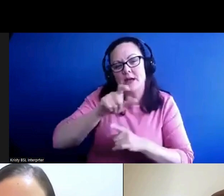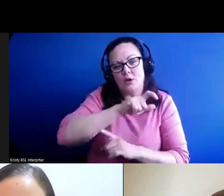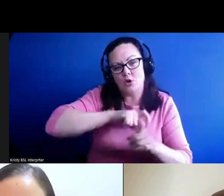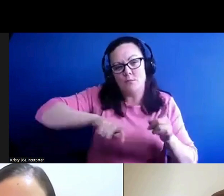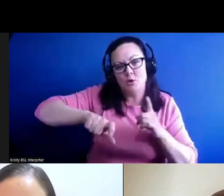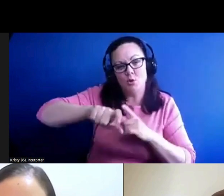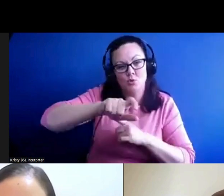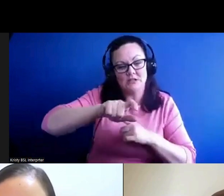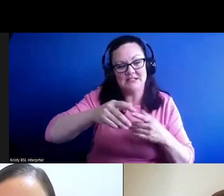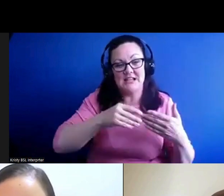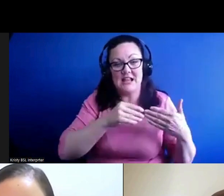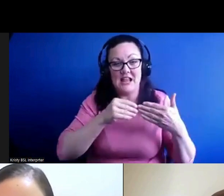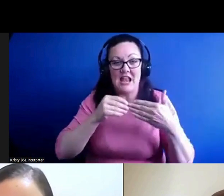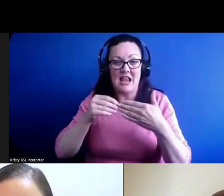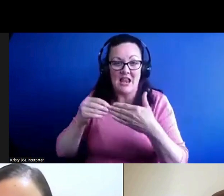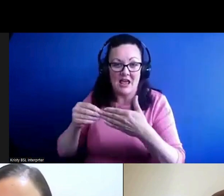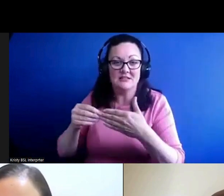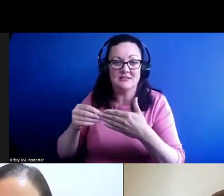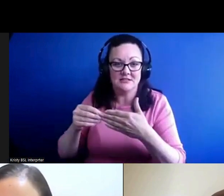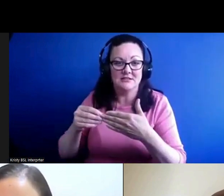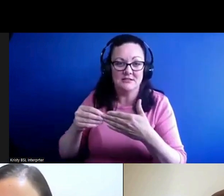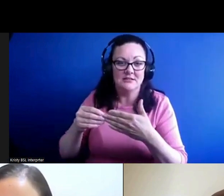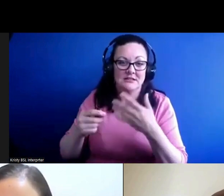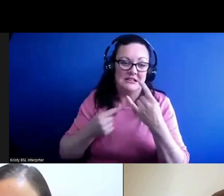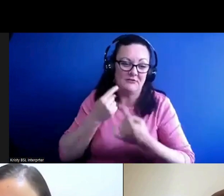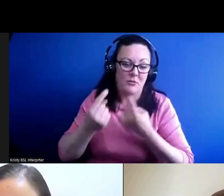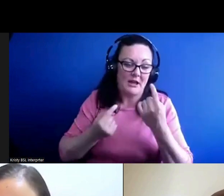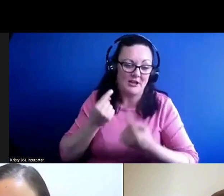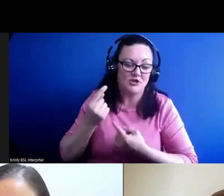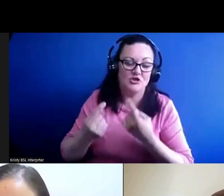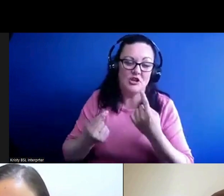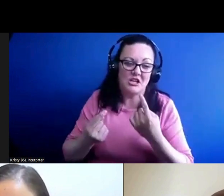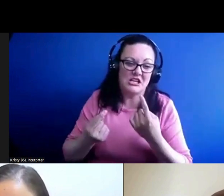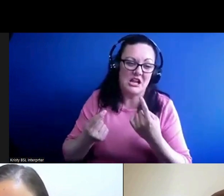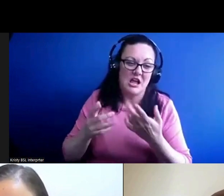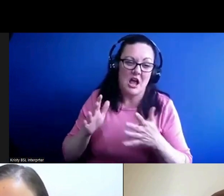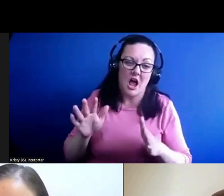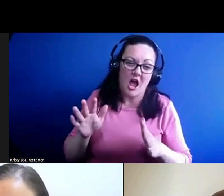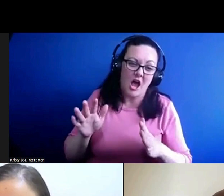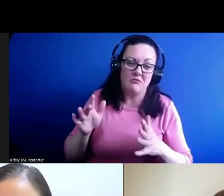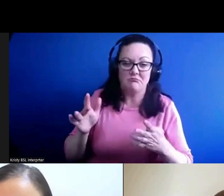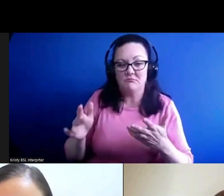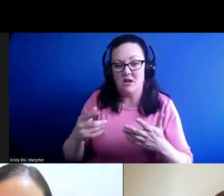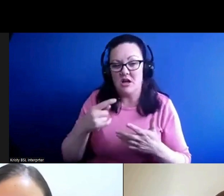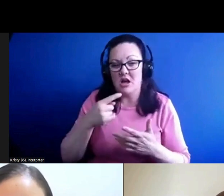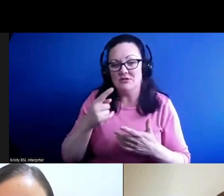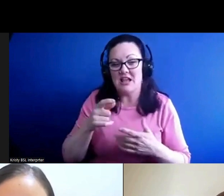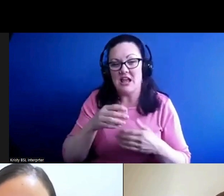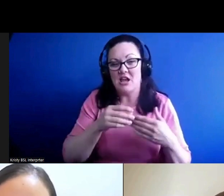evaluation, I mean the community led activities that